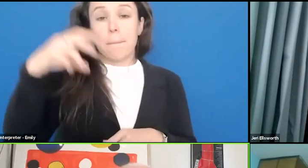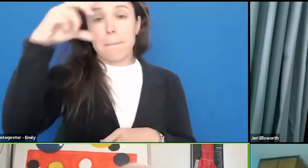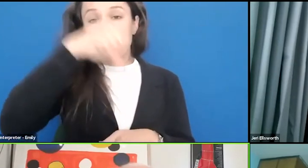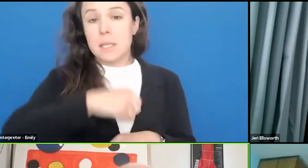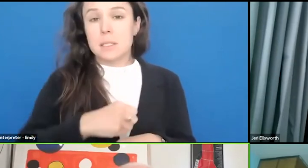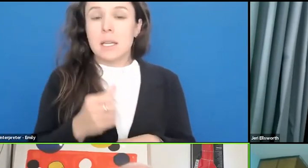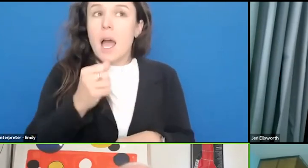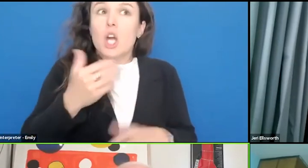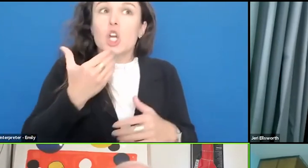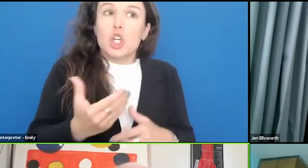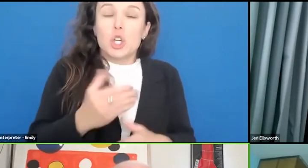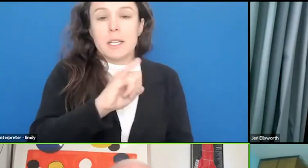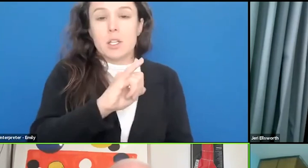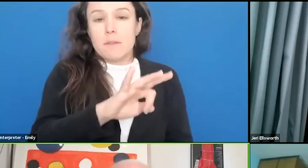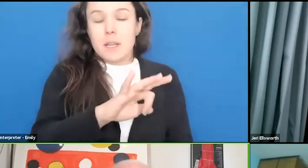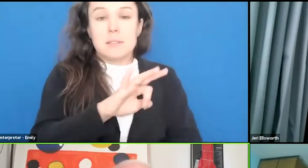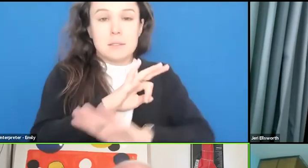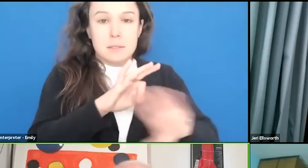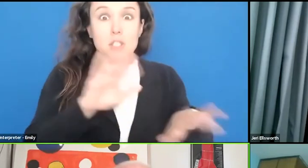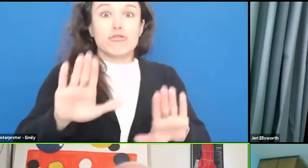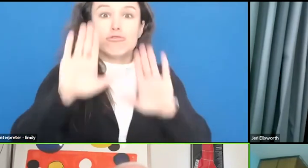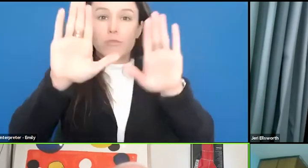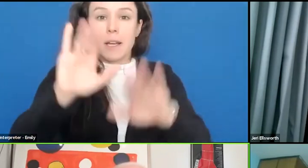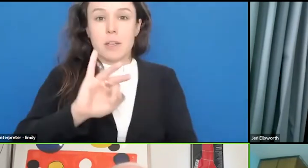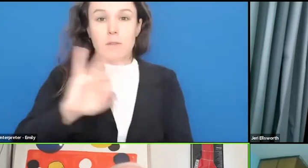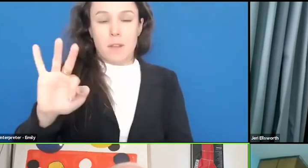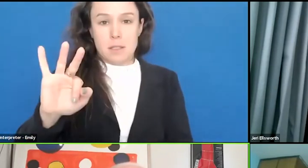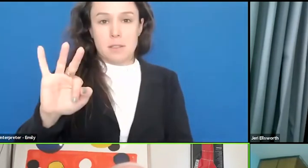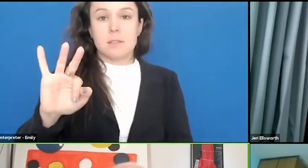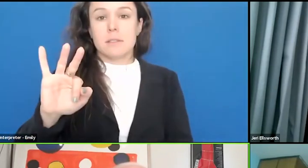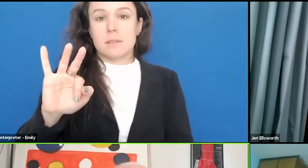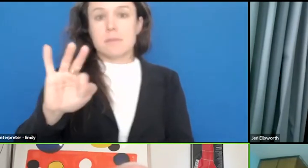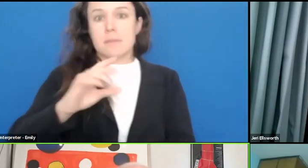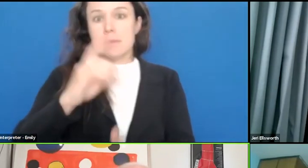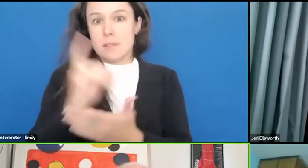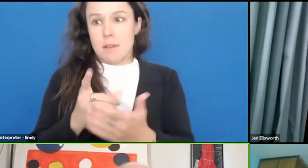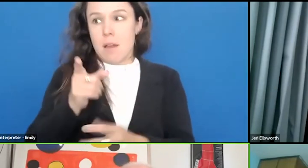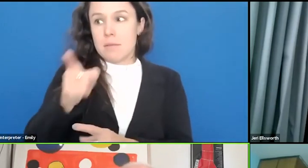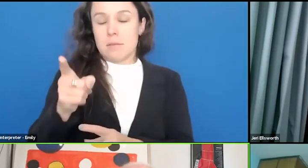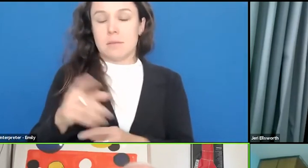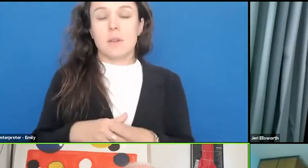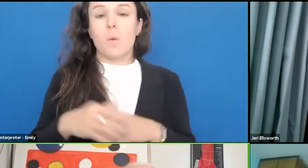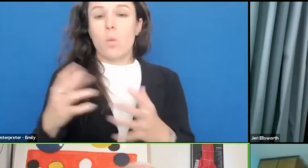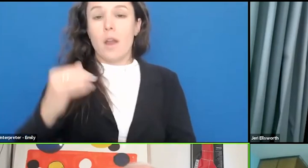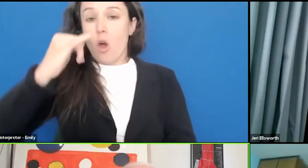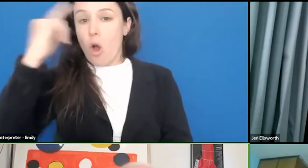say good interface design, great interface design -- is equal parts Art and Design, as